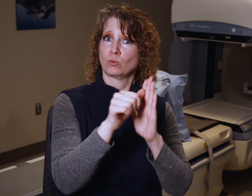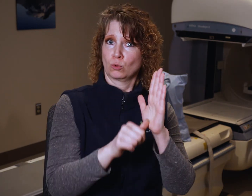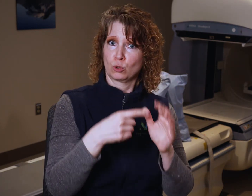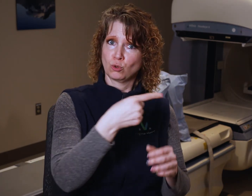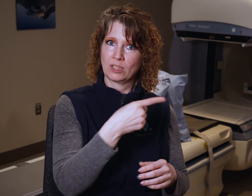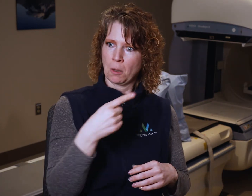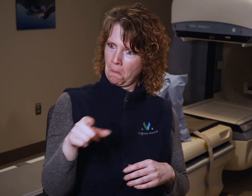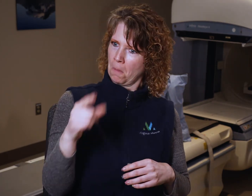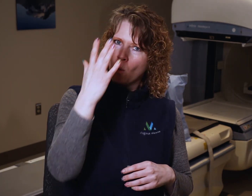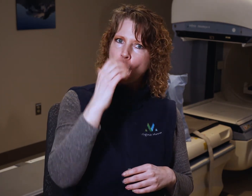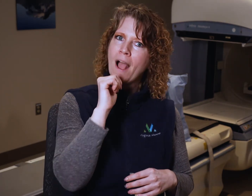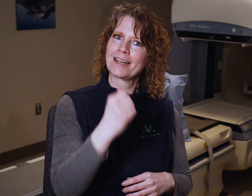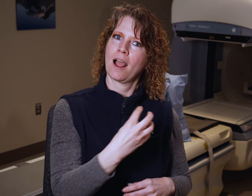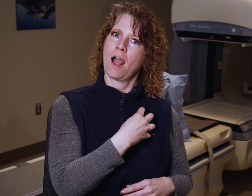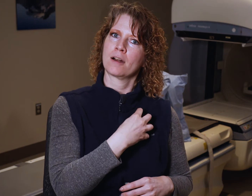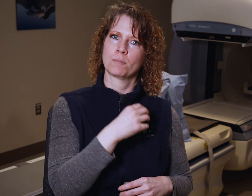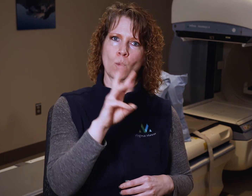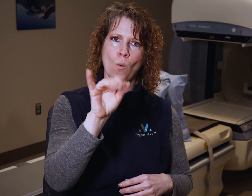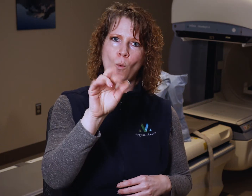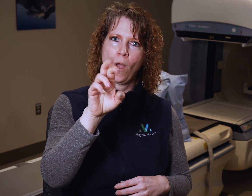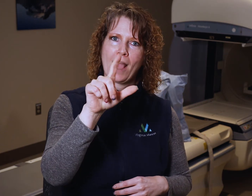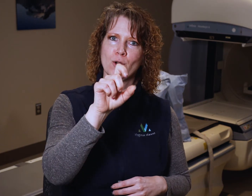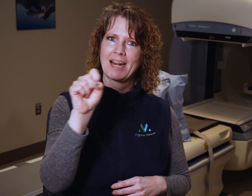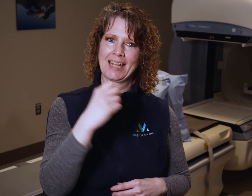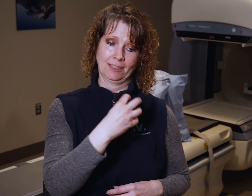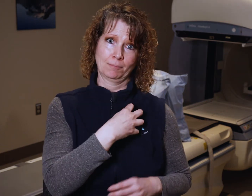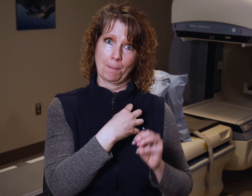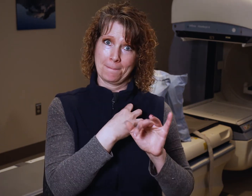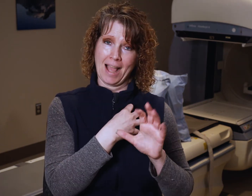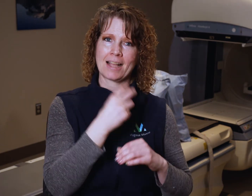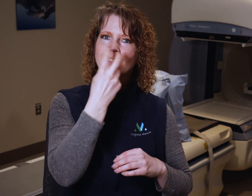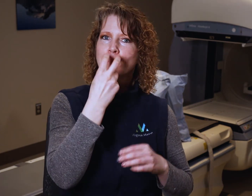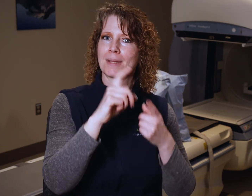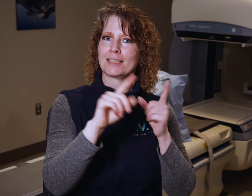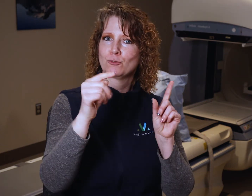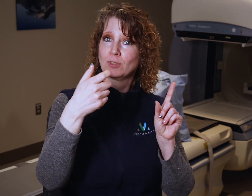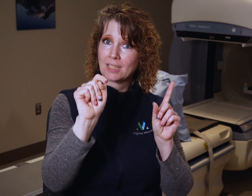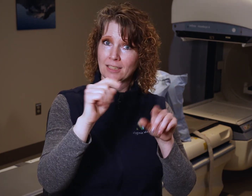They've been very creative. One surgeon suggested getting a wireless lapel mic